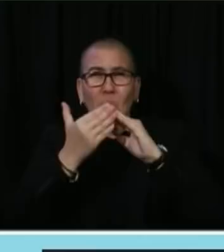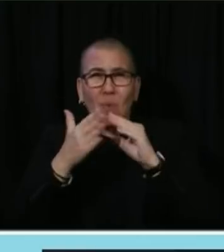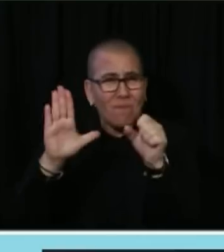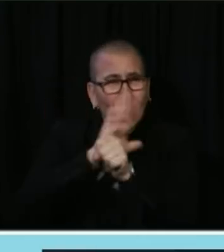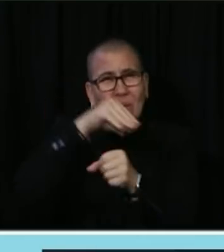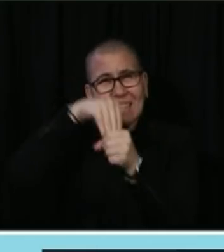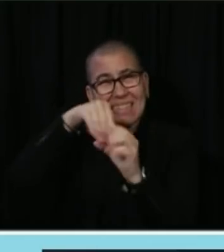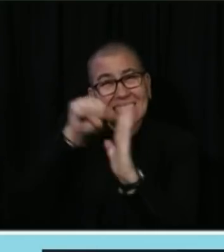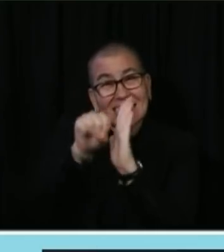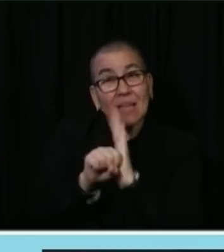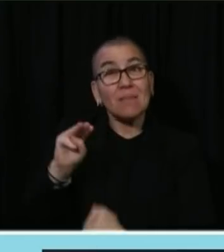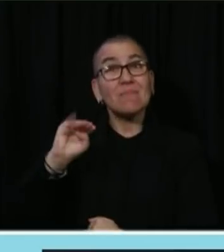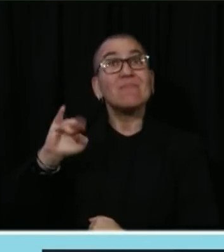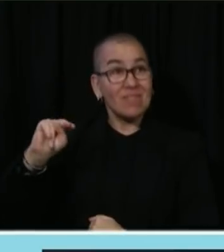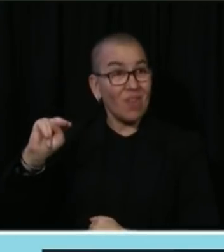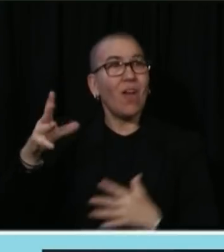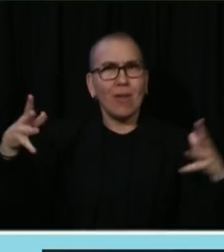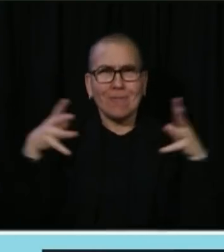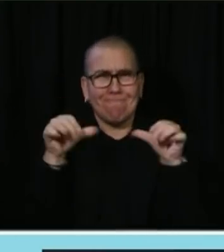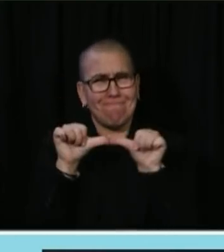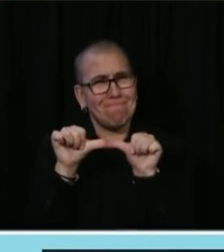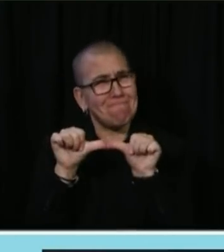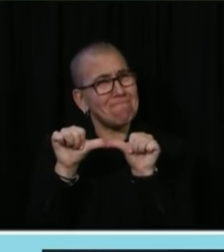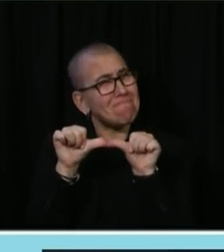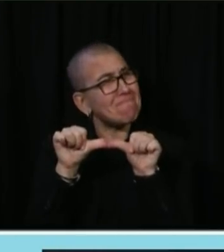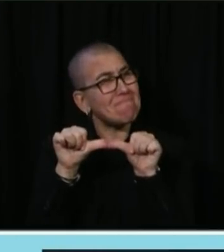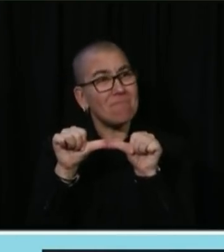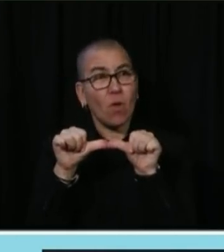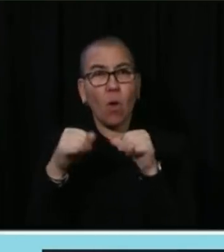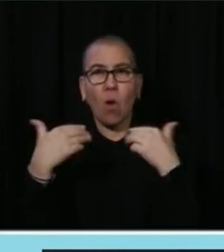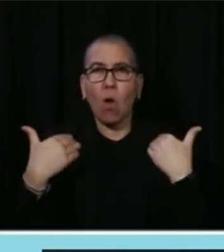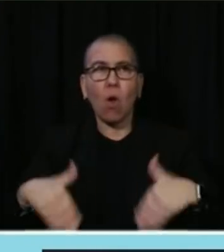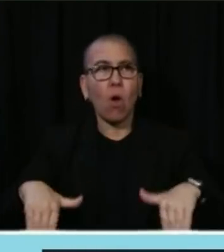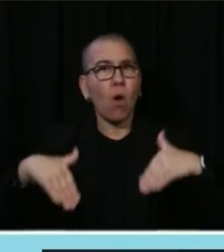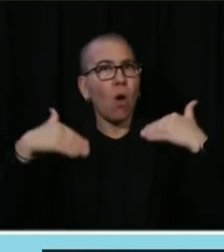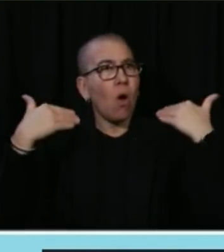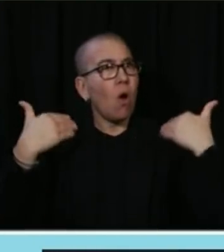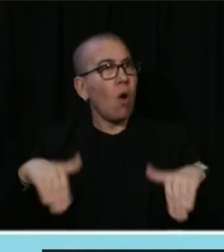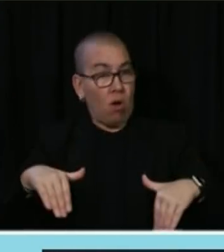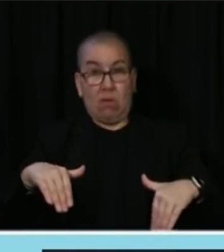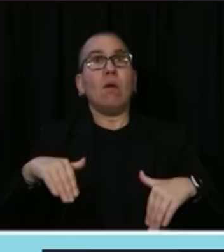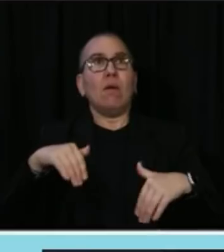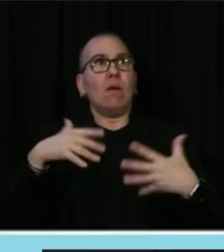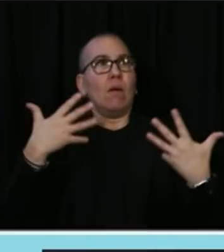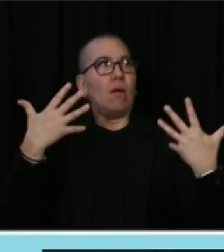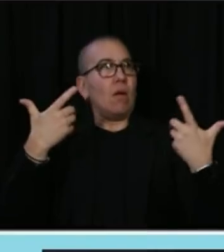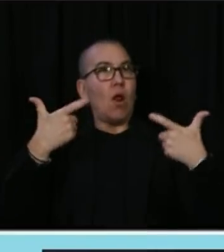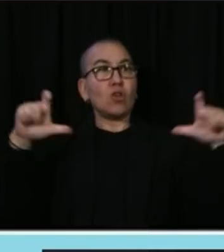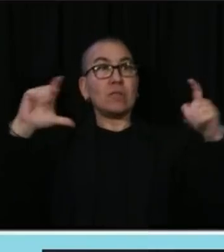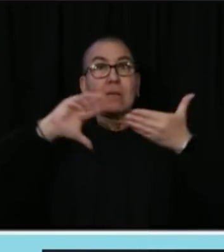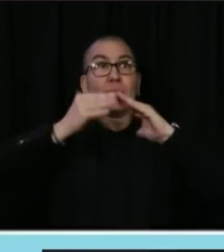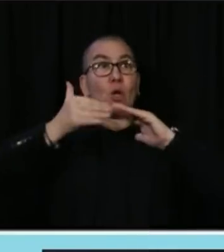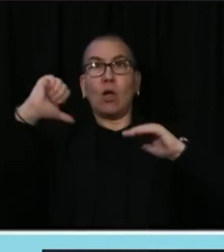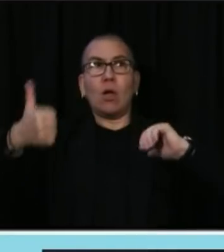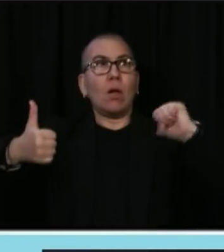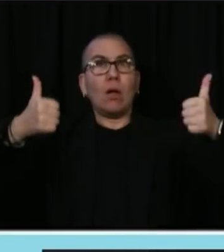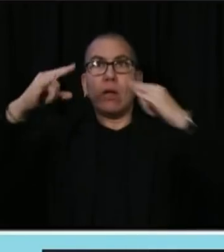VACCINATION AND IT WAS INCREDIBLE HARD WORK WITH STATE EMPLOYEES, NONPROFITS AND FAITH-